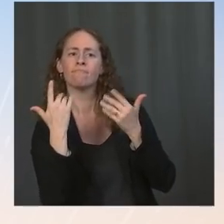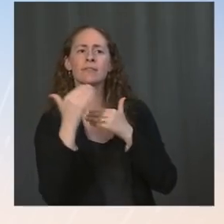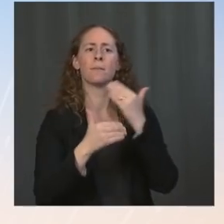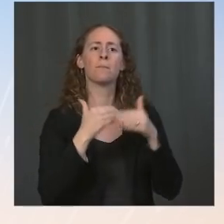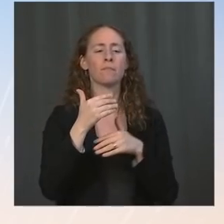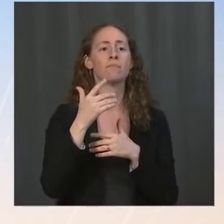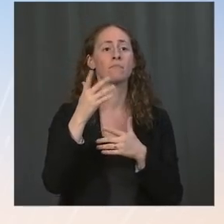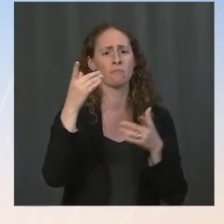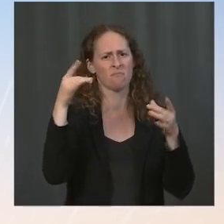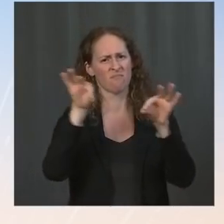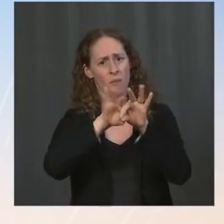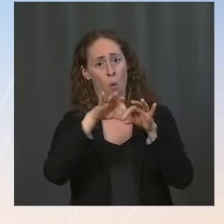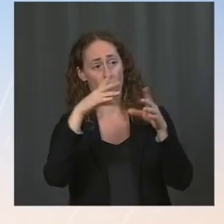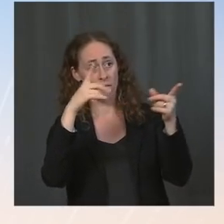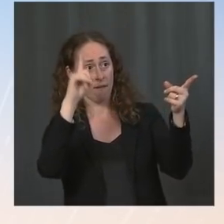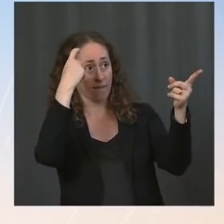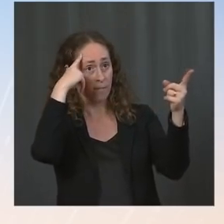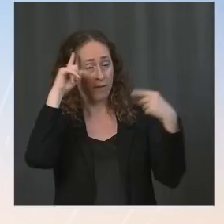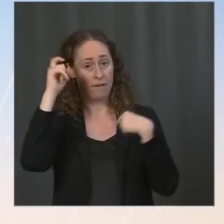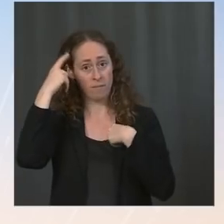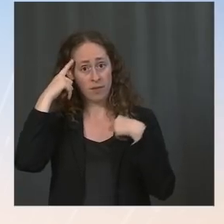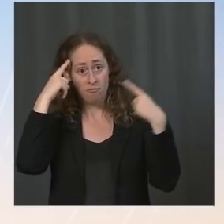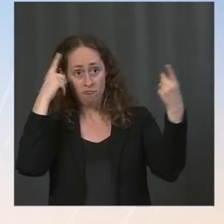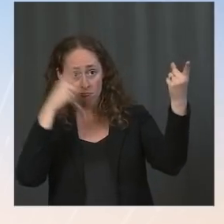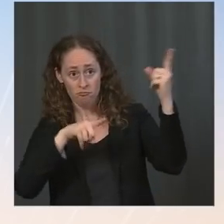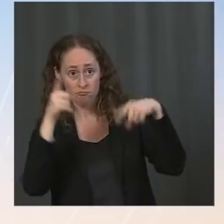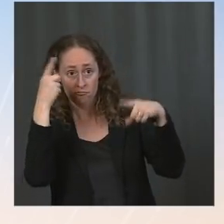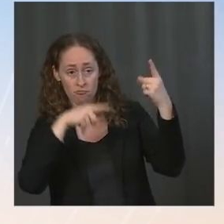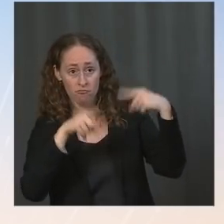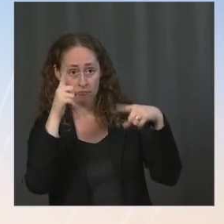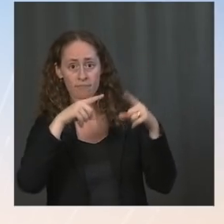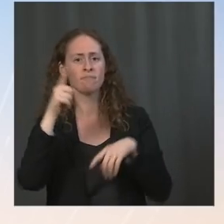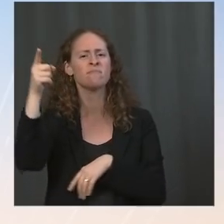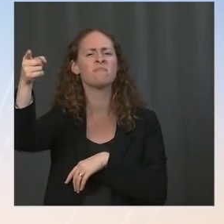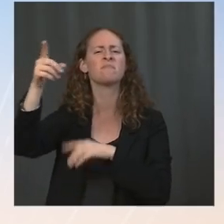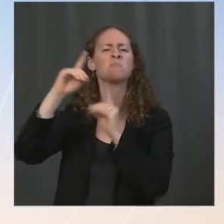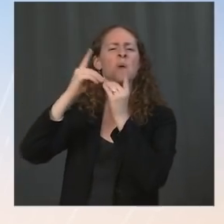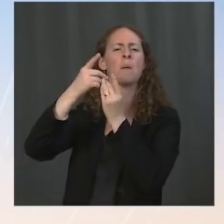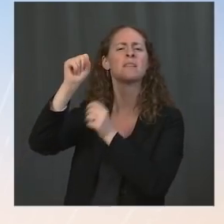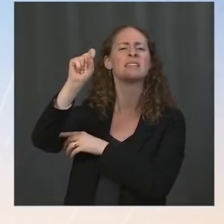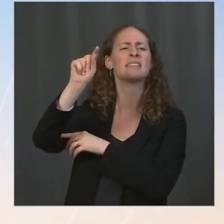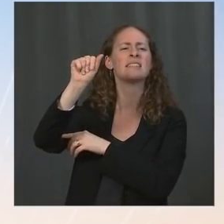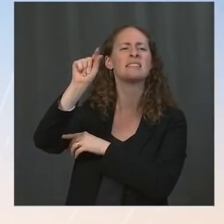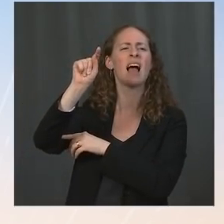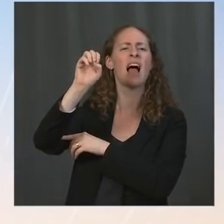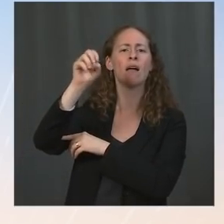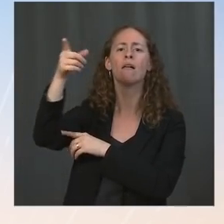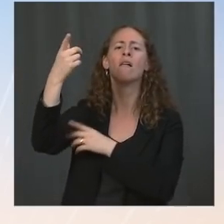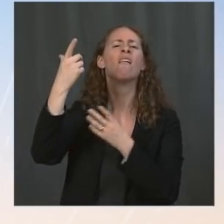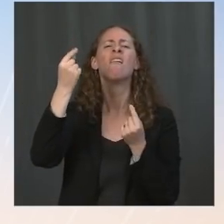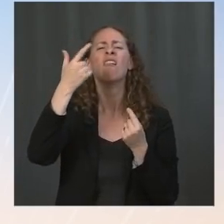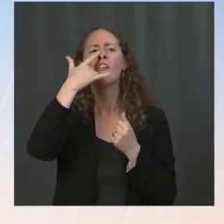is going to be meeting with a number of his international partners. Just over the weekend, the State Department put out a letter from a hundred countries,